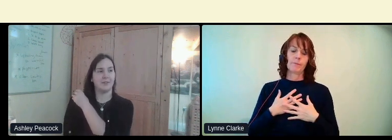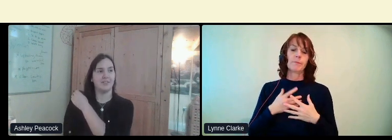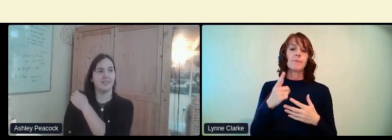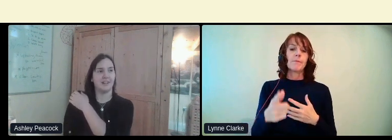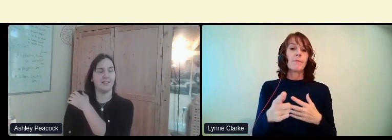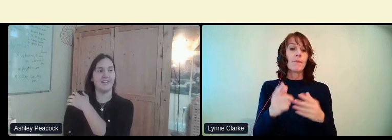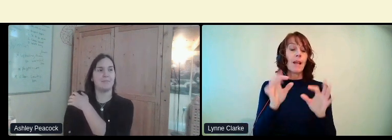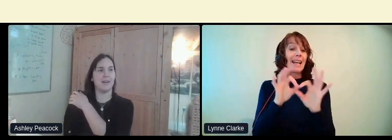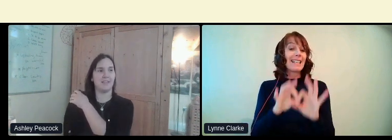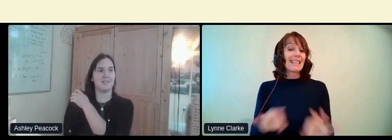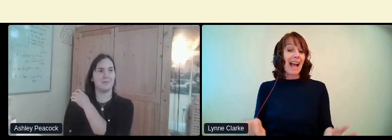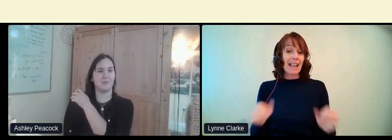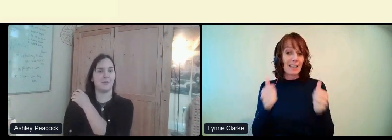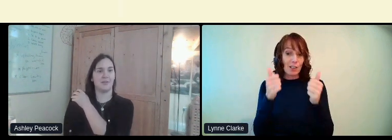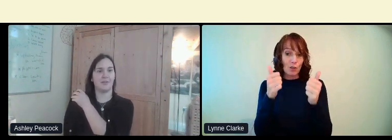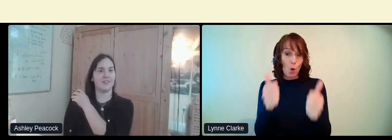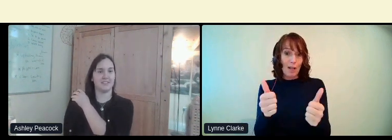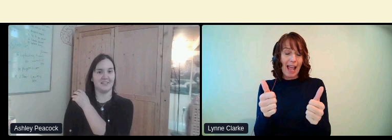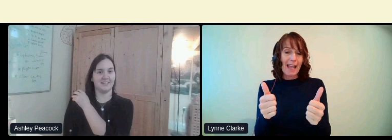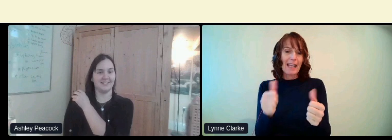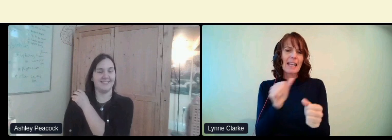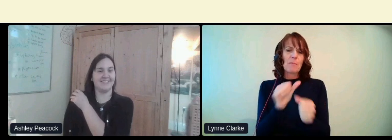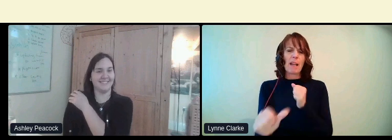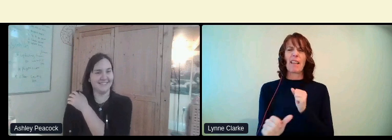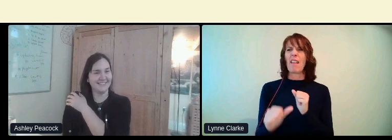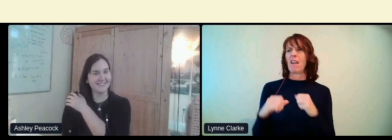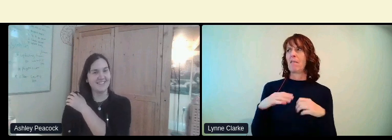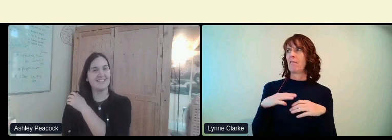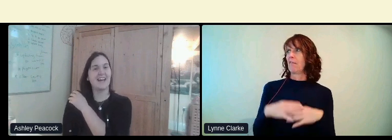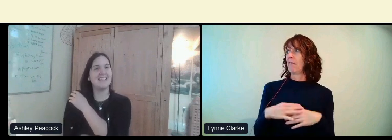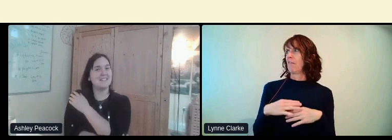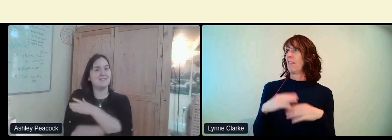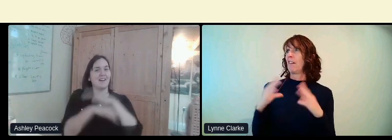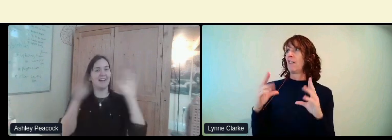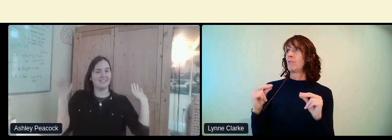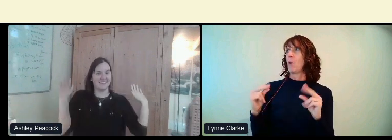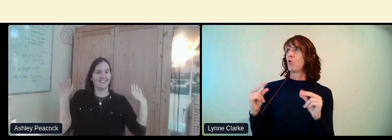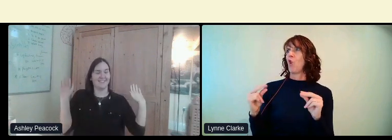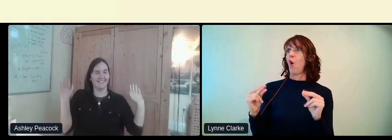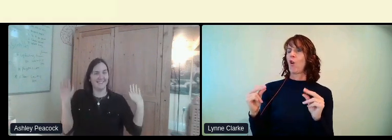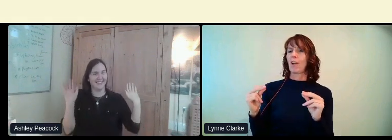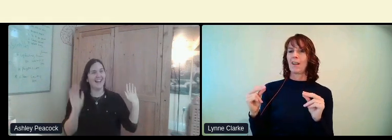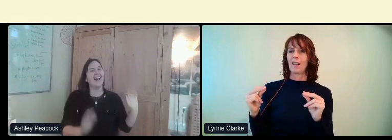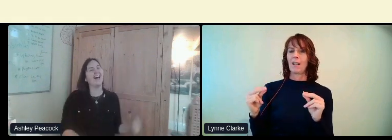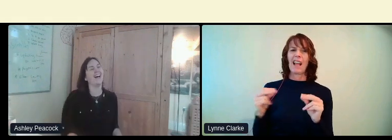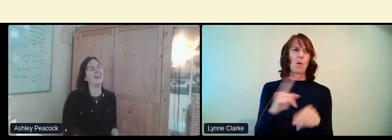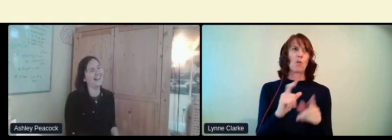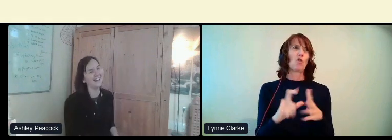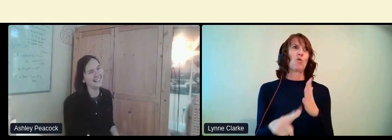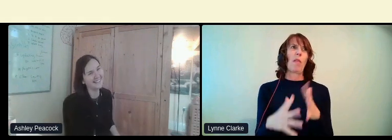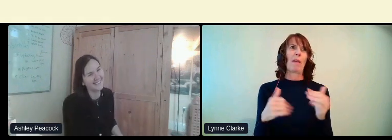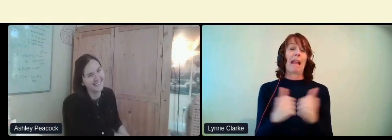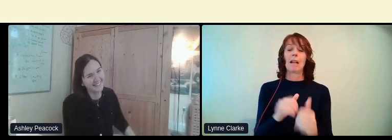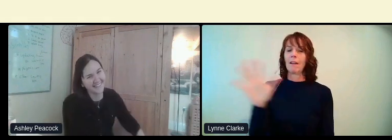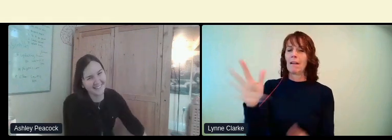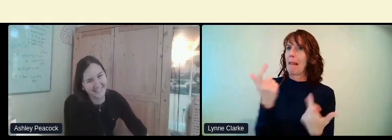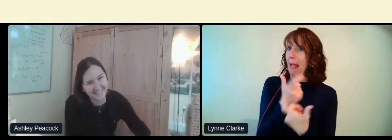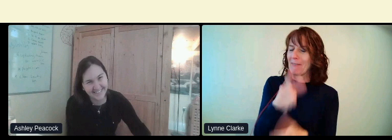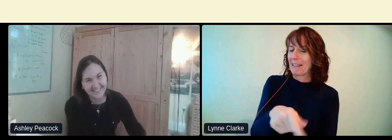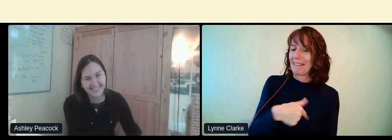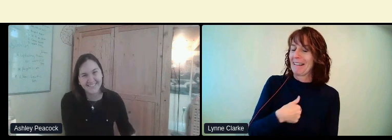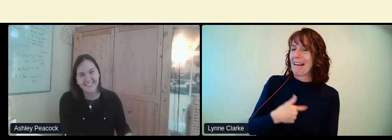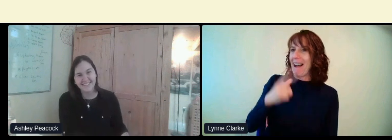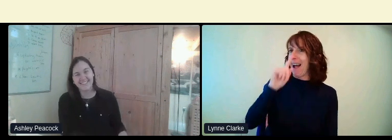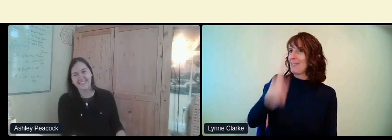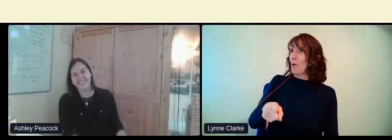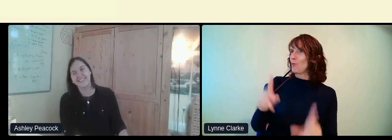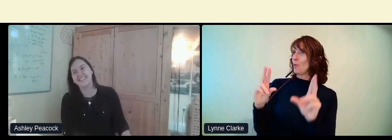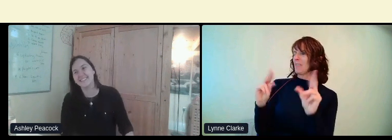It's better than small talk honestly. I don't care what you're doing at the weekend. Yeah,